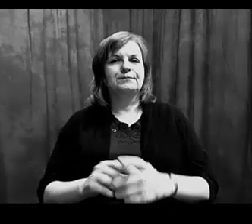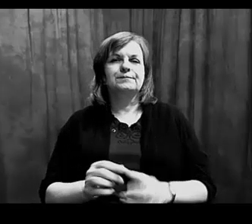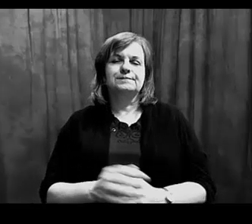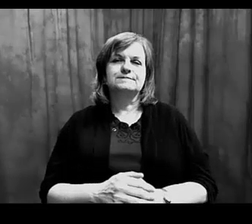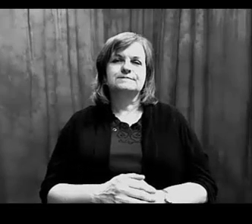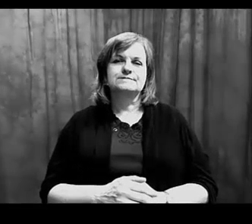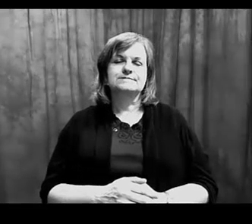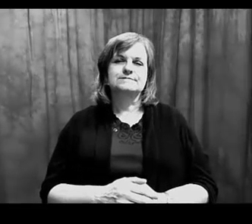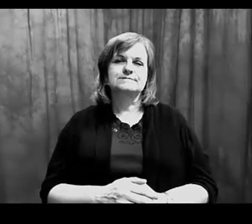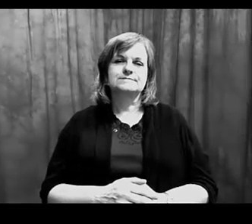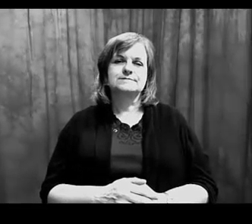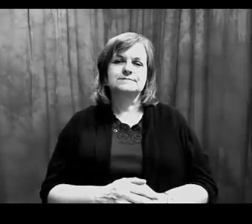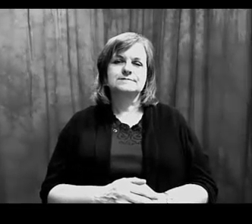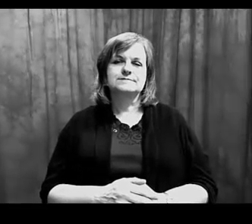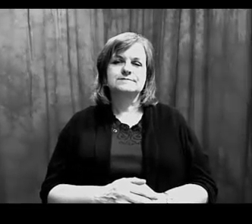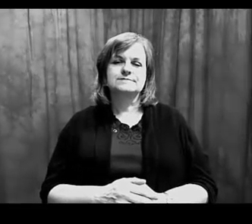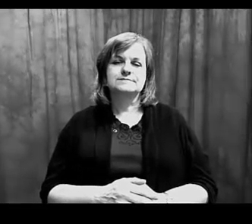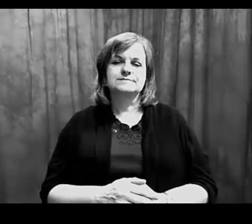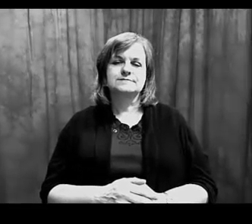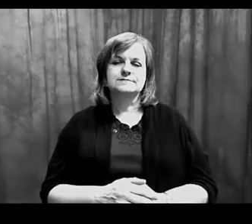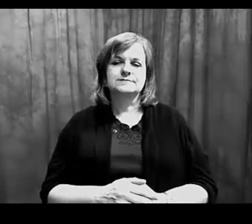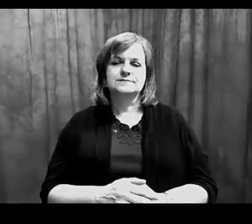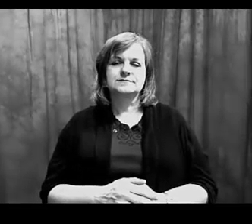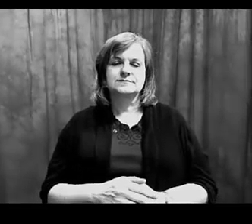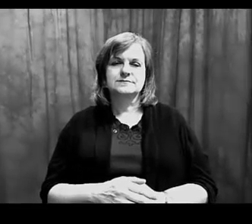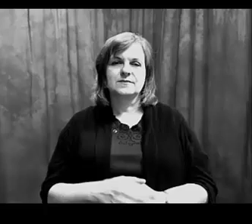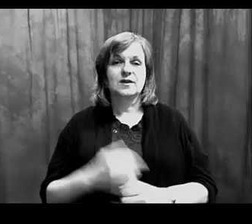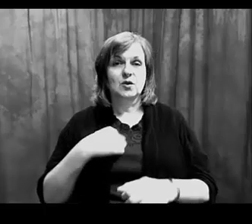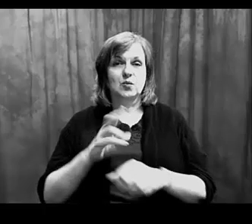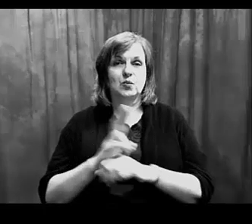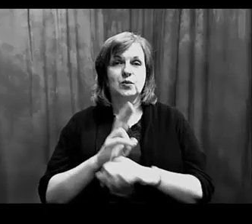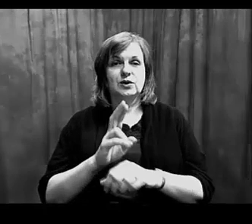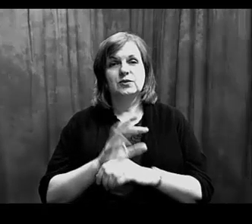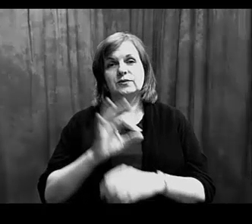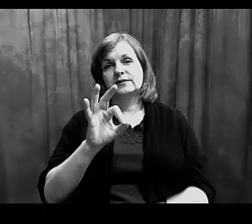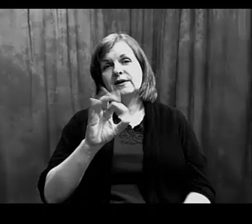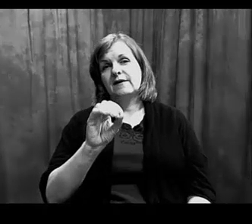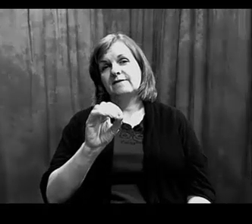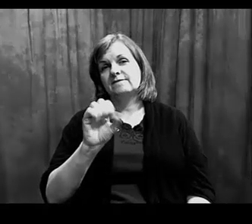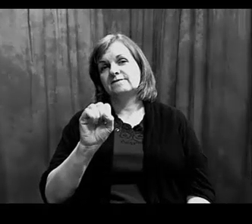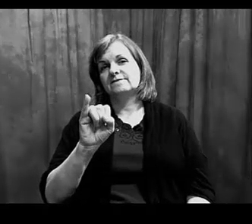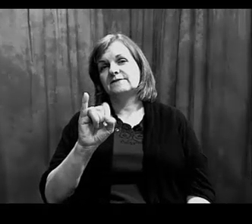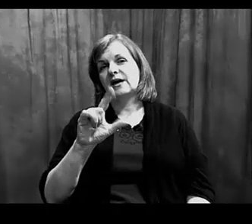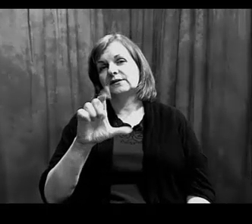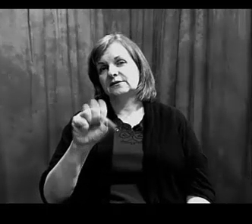meaning that those chunks that we're breaking these into become more and more similar